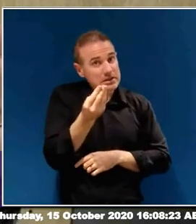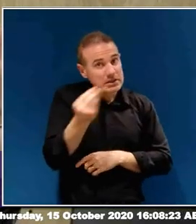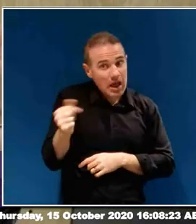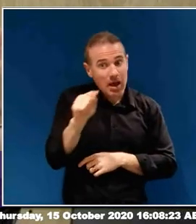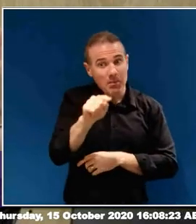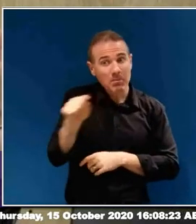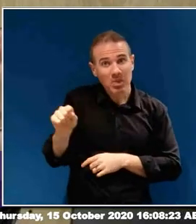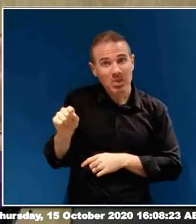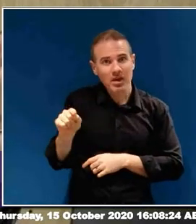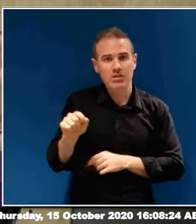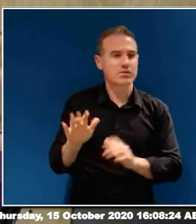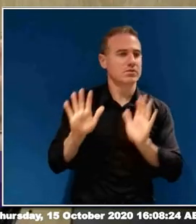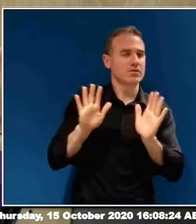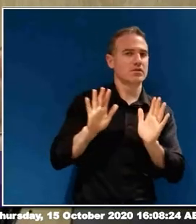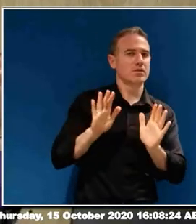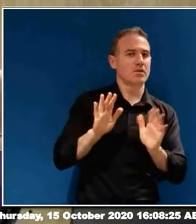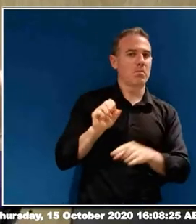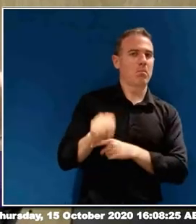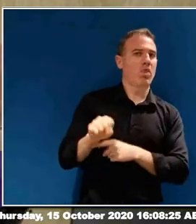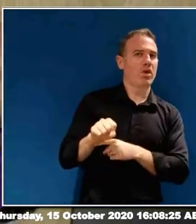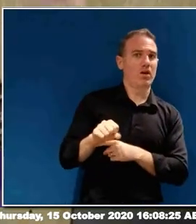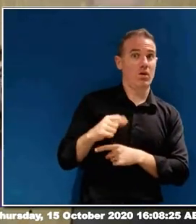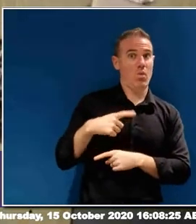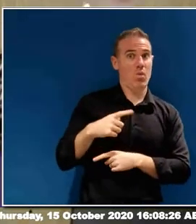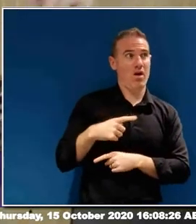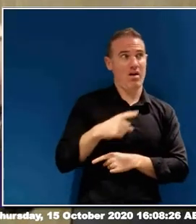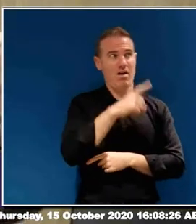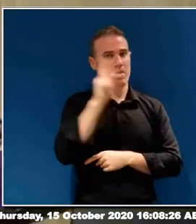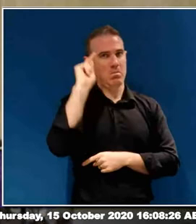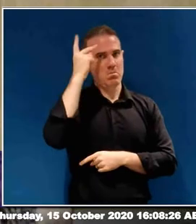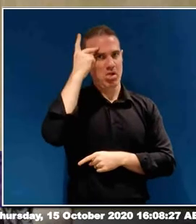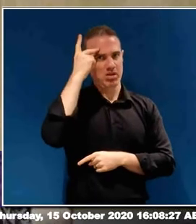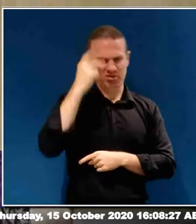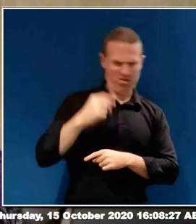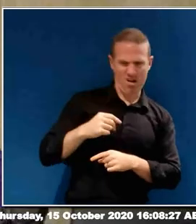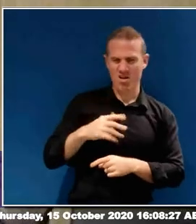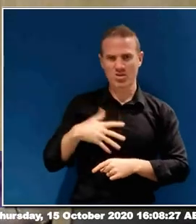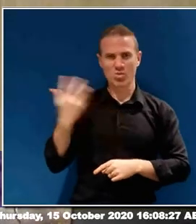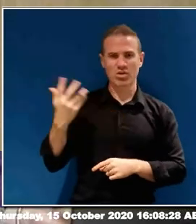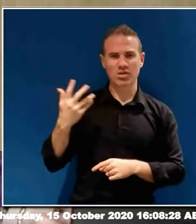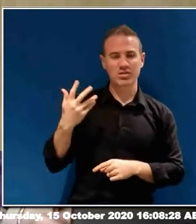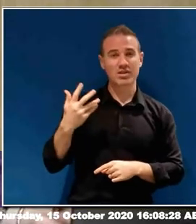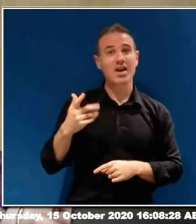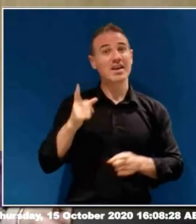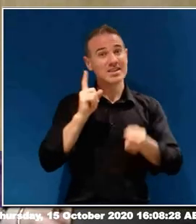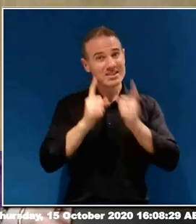ministers will come in and say "Give me an initiative, I need an initiative. I need an announce-able."